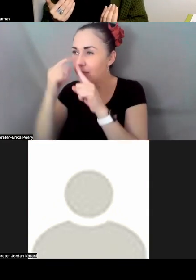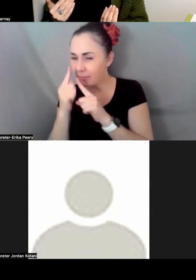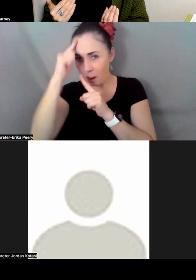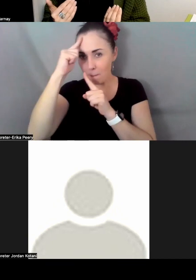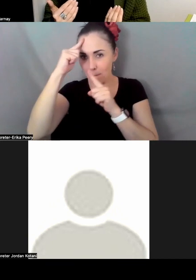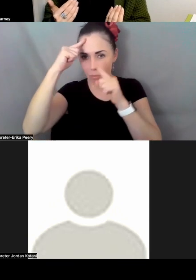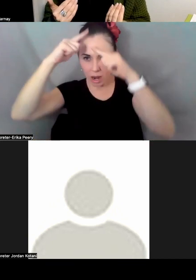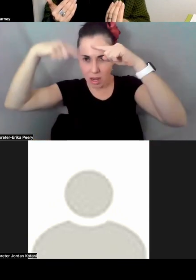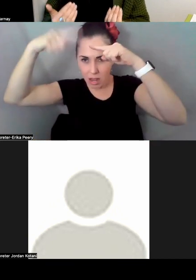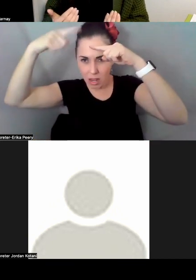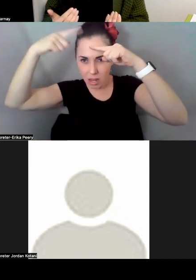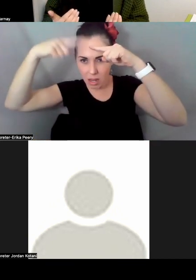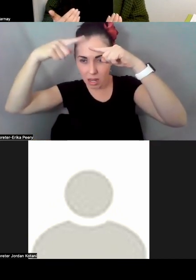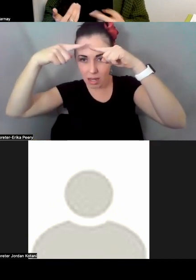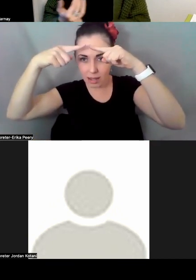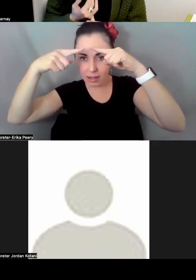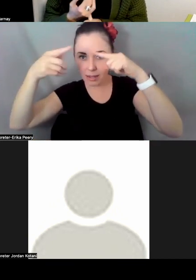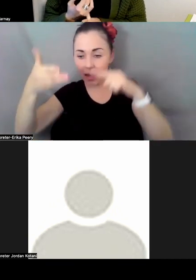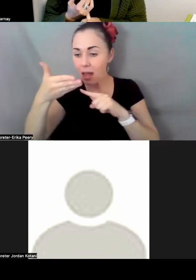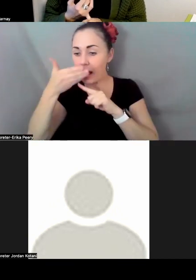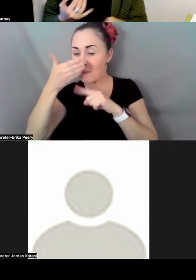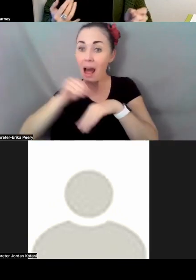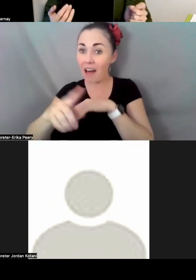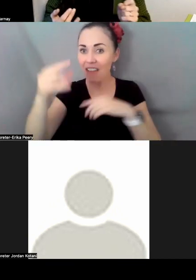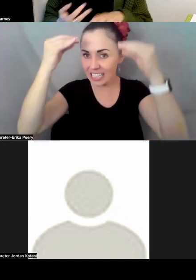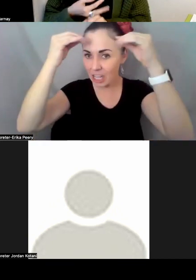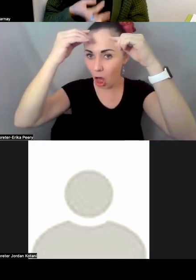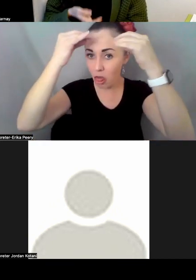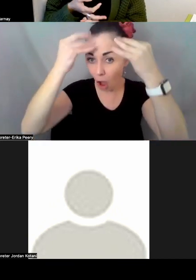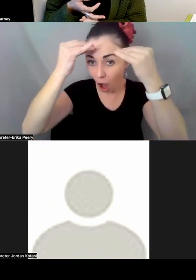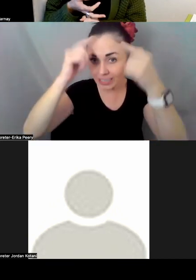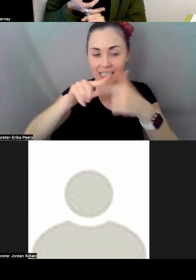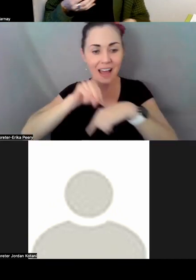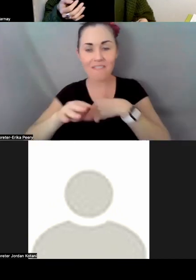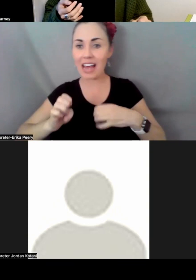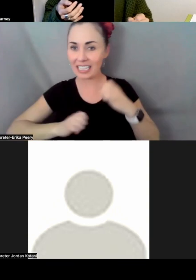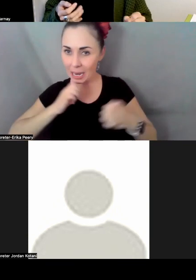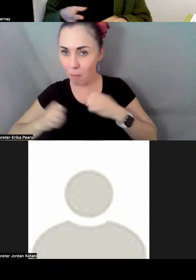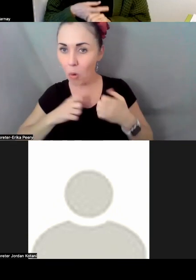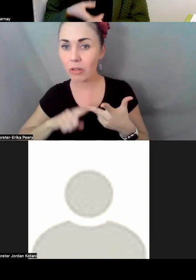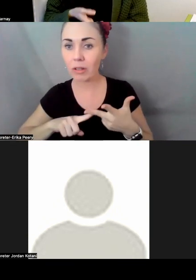and the smell can affect our thoughts. It can affect our emotions. It can affect our behavior.